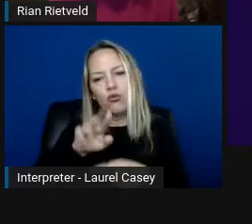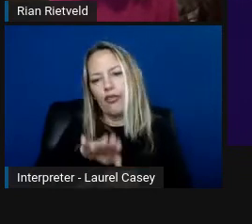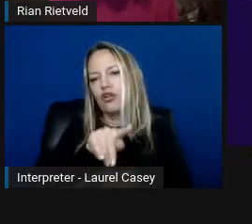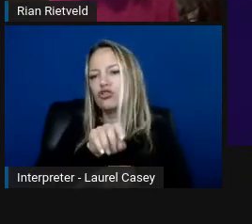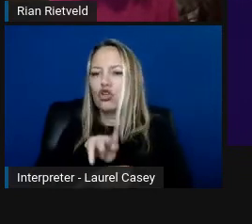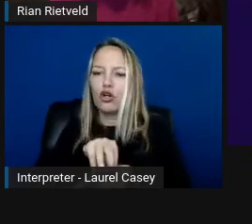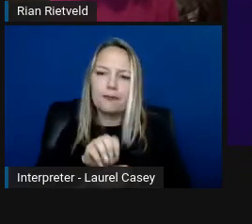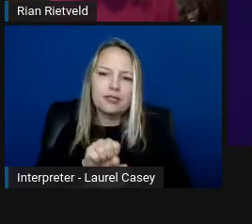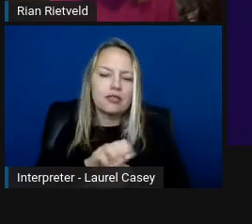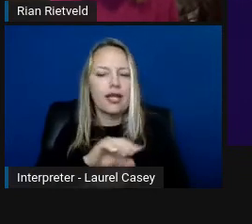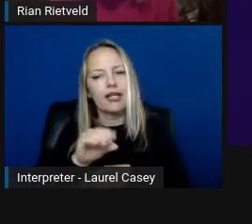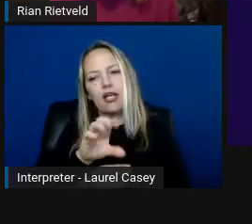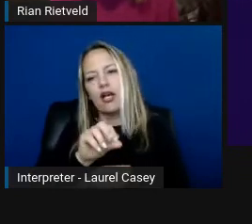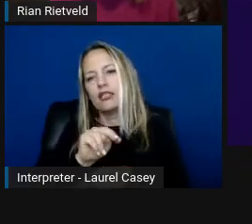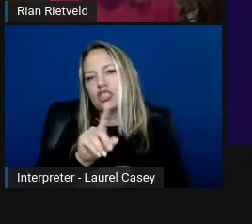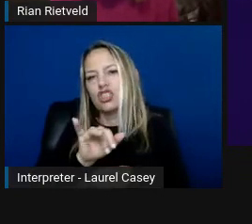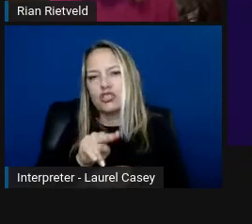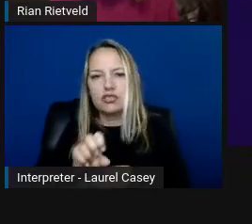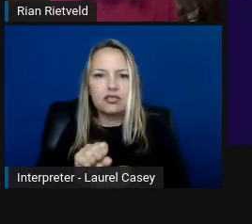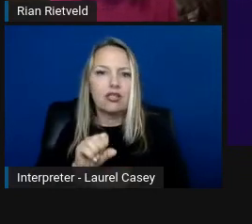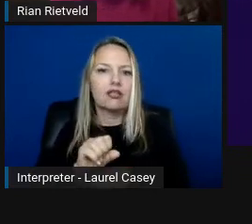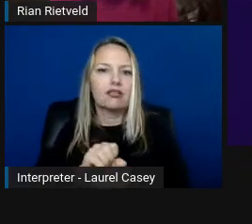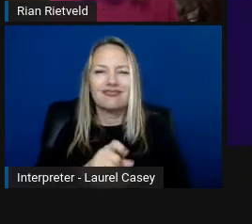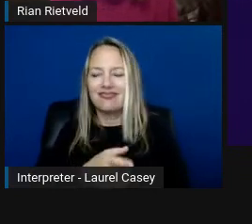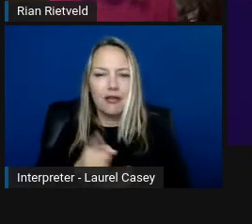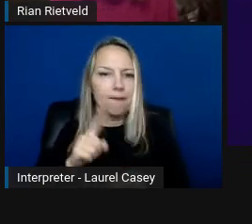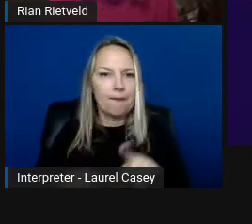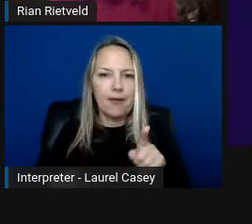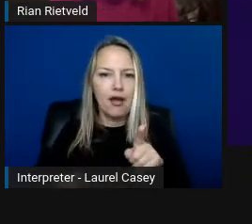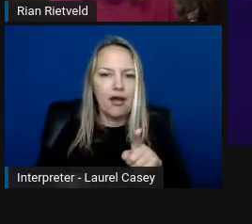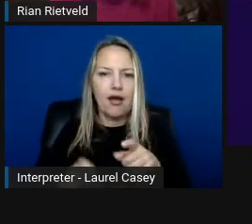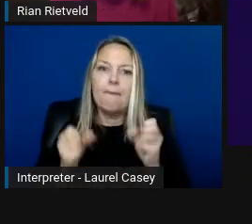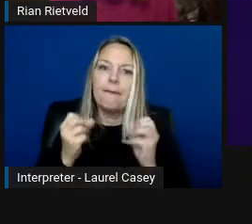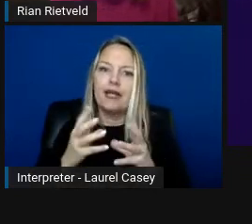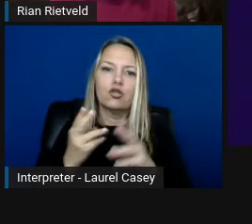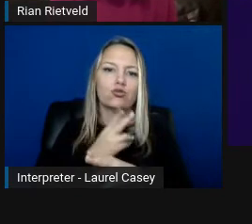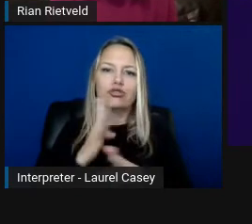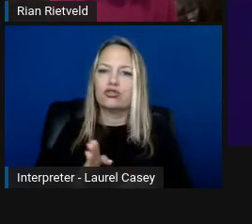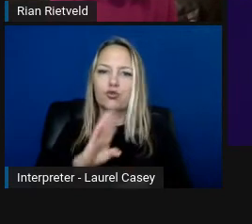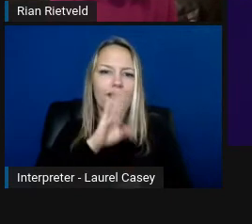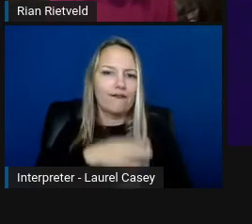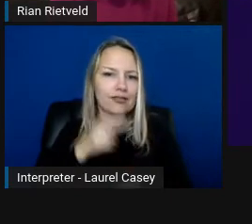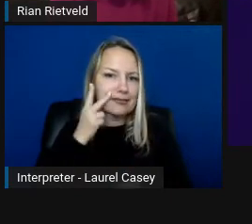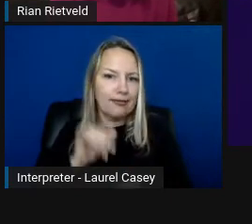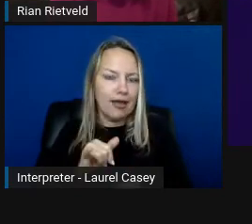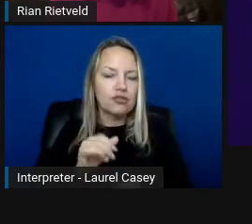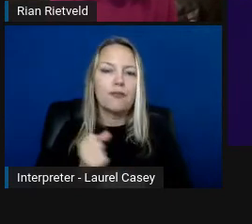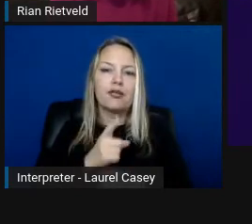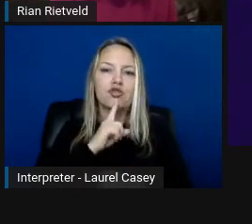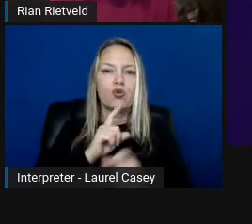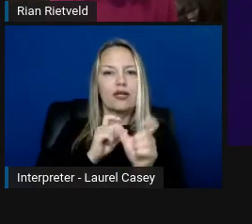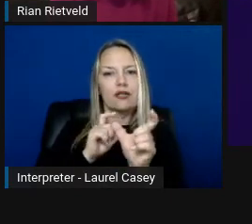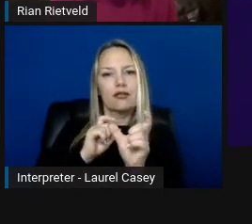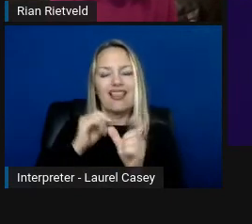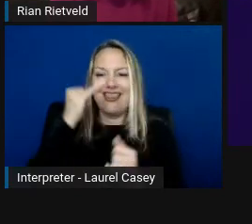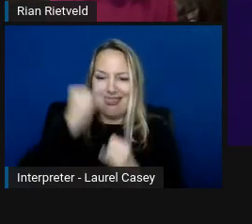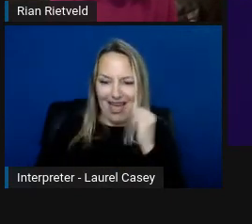A lot of users are never going to see that. Make sure the submit button is always the very last thing in the form.